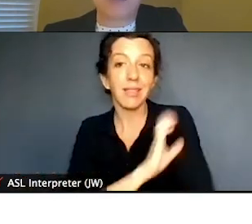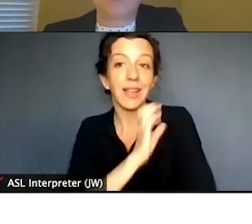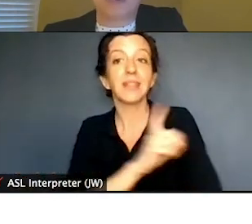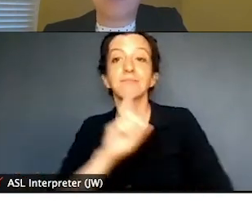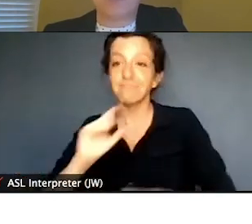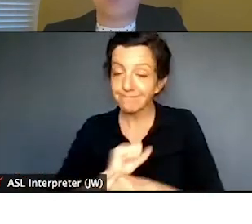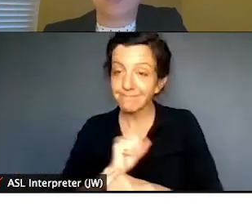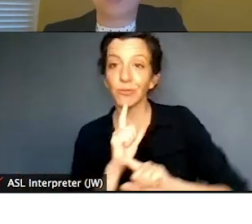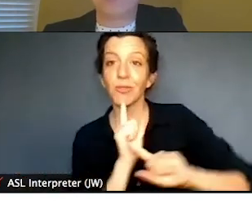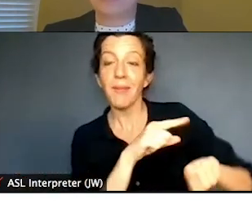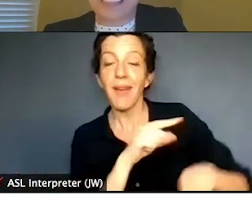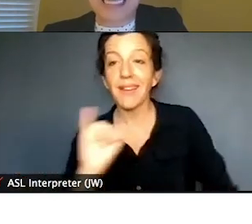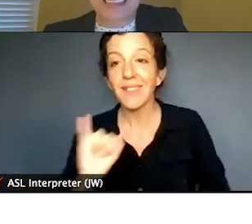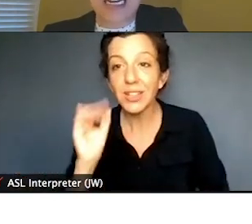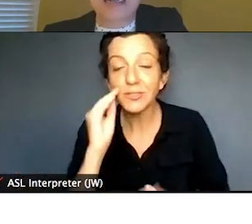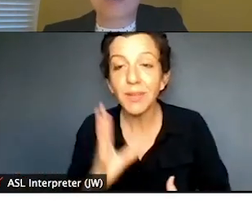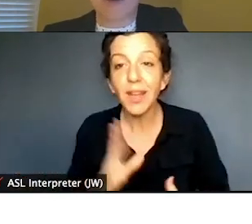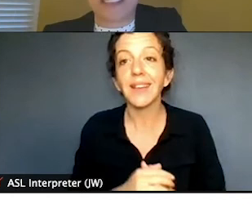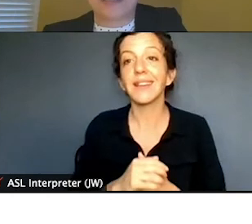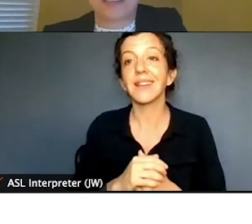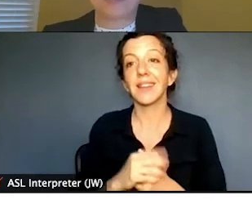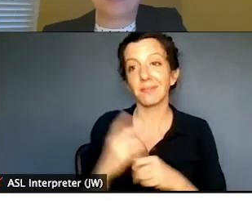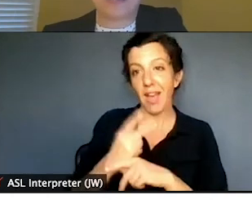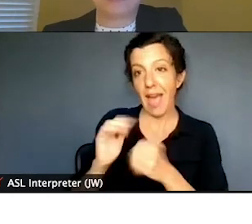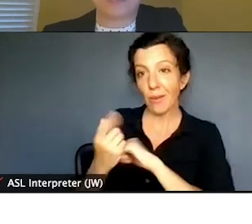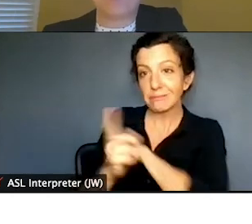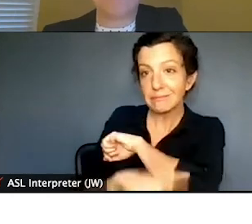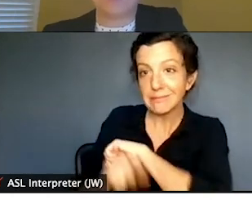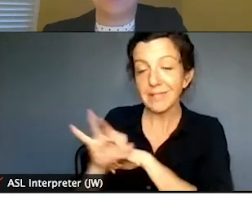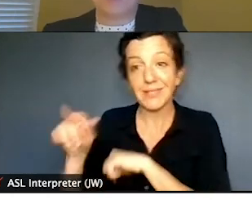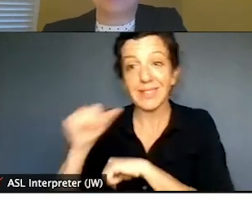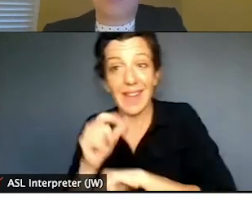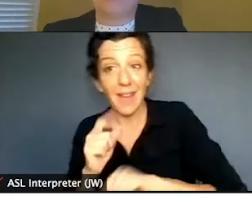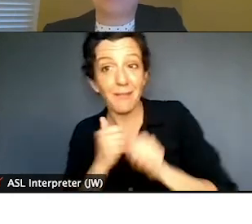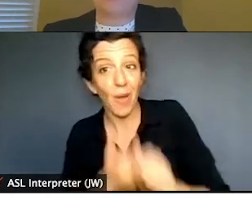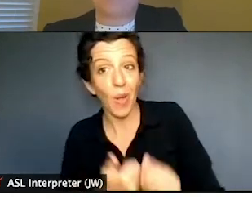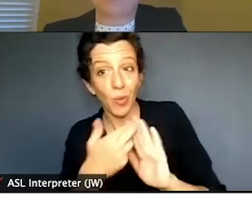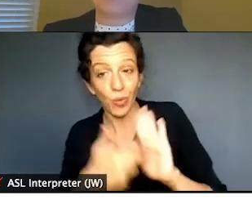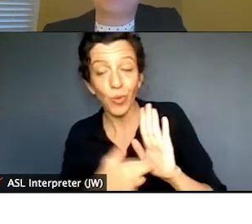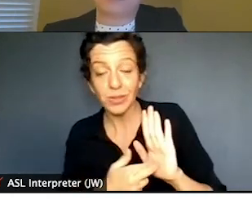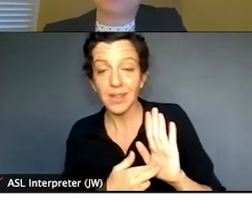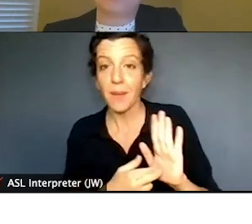and to allow consumers to delete that data or tell businesses to delete that data, as well as to direct businesses to not sell it.